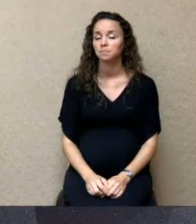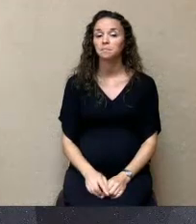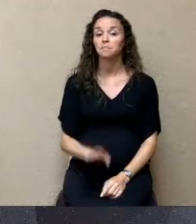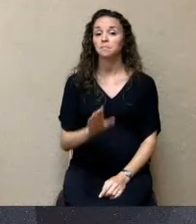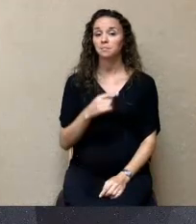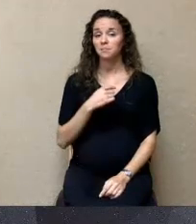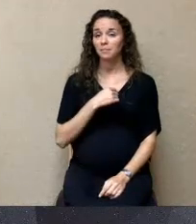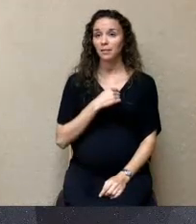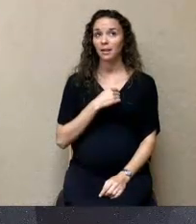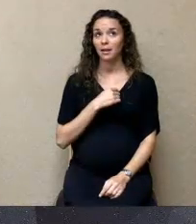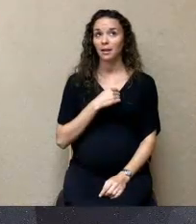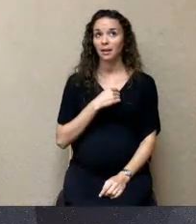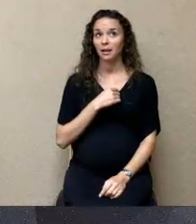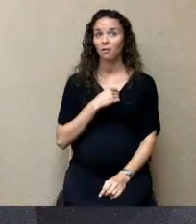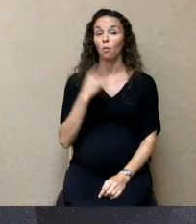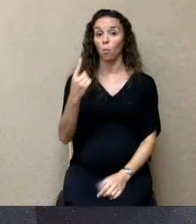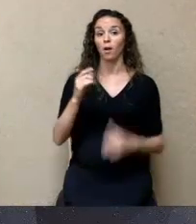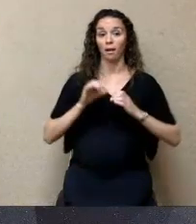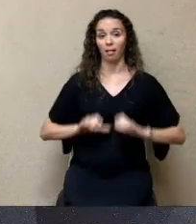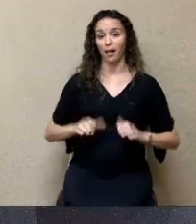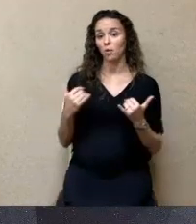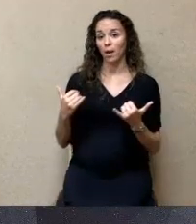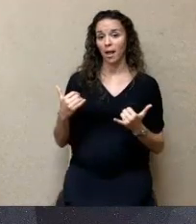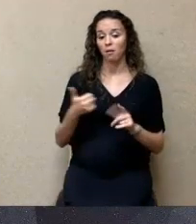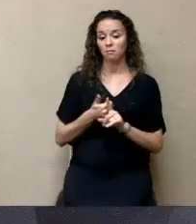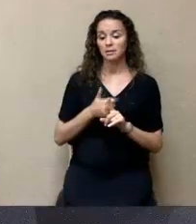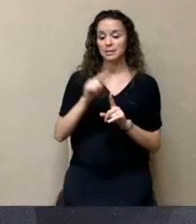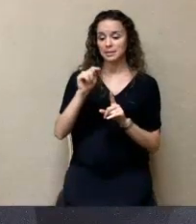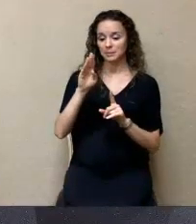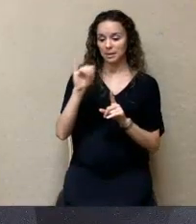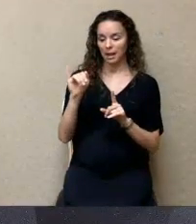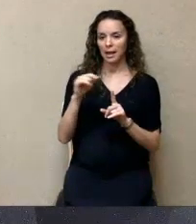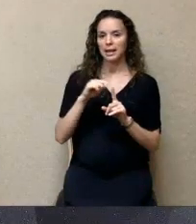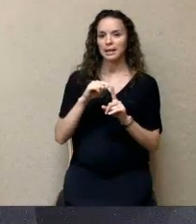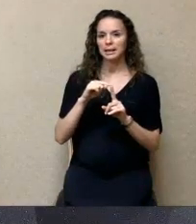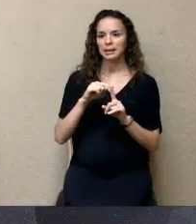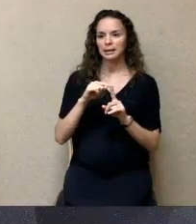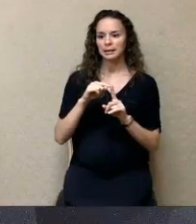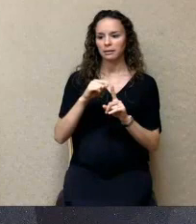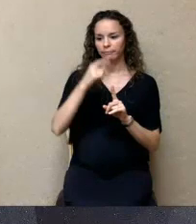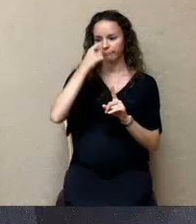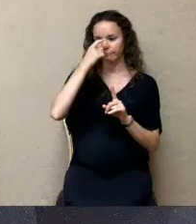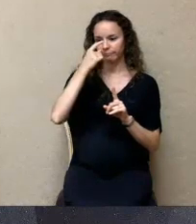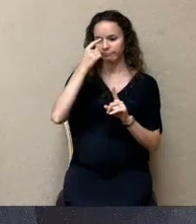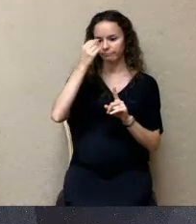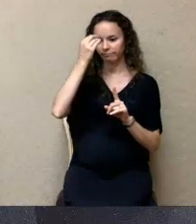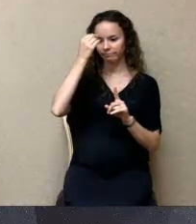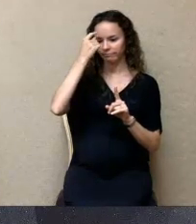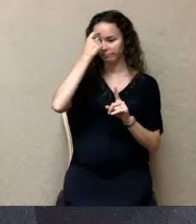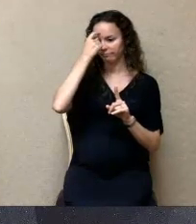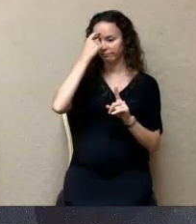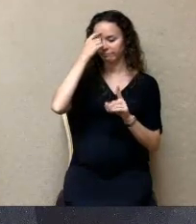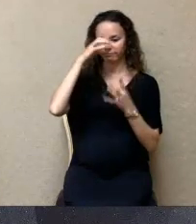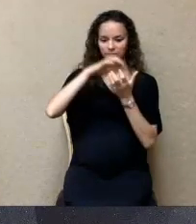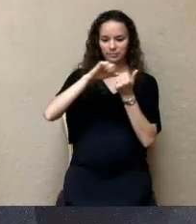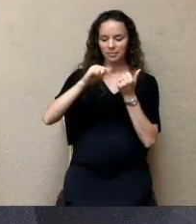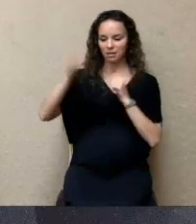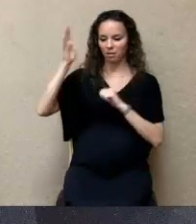I actually have one client right now who has a TBI that he sustained when he was like 20 and he's in his 40s now and